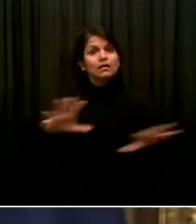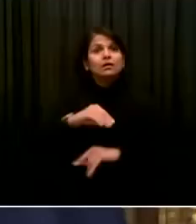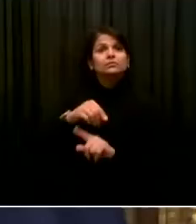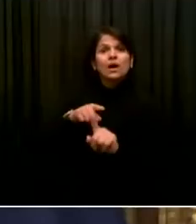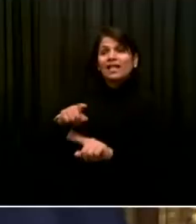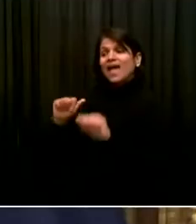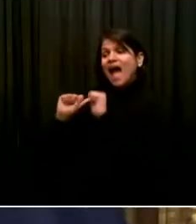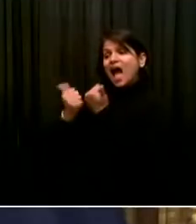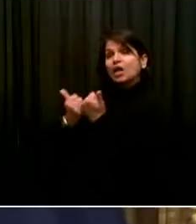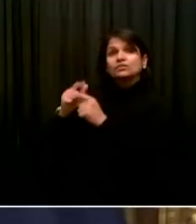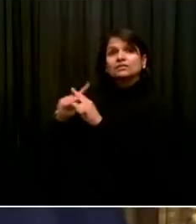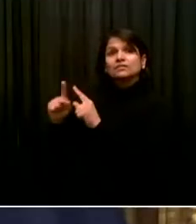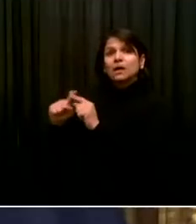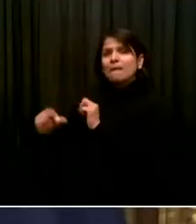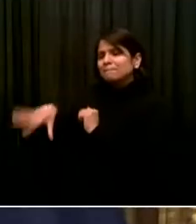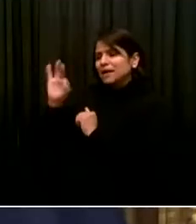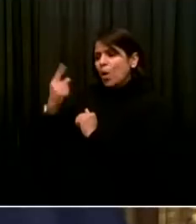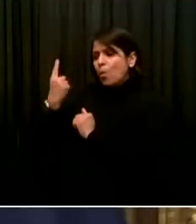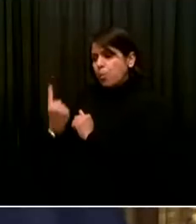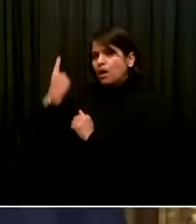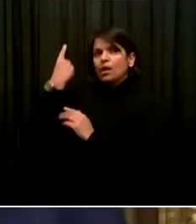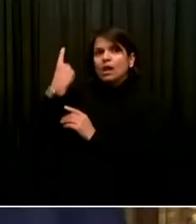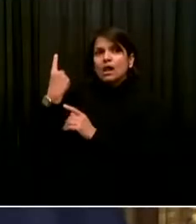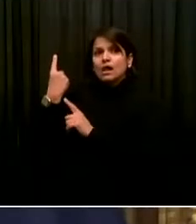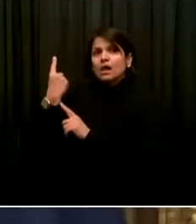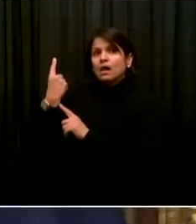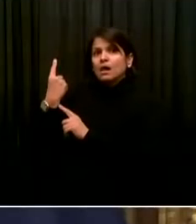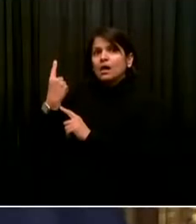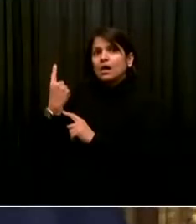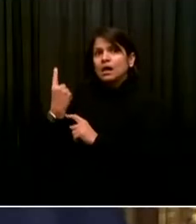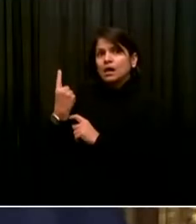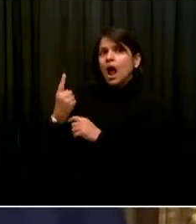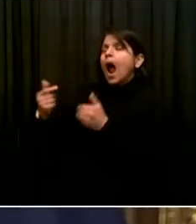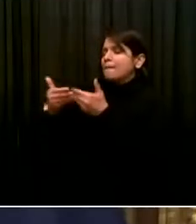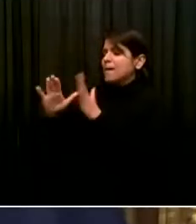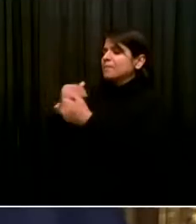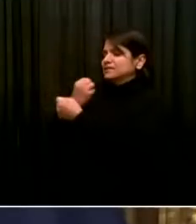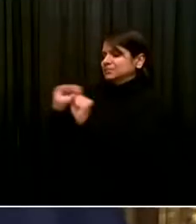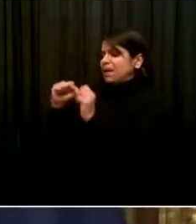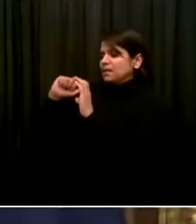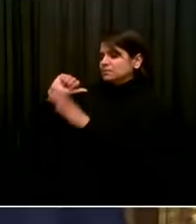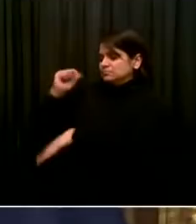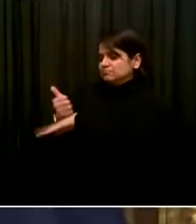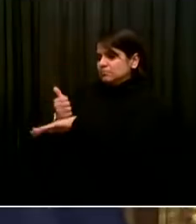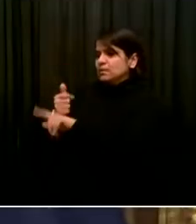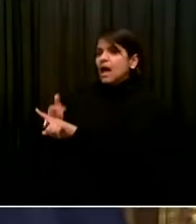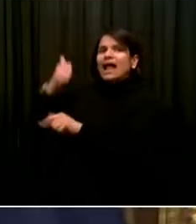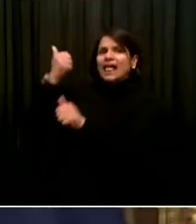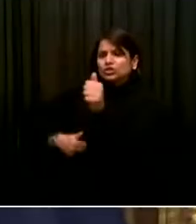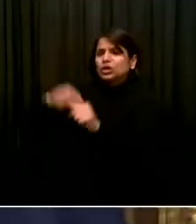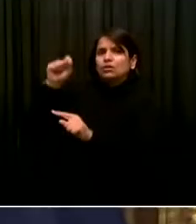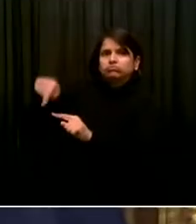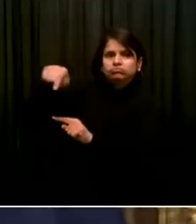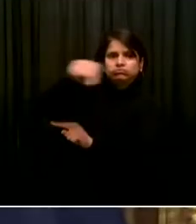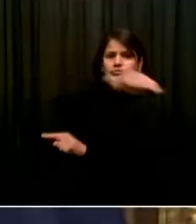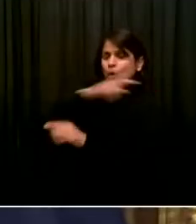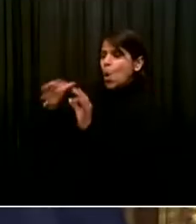ANTIGUN VIOLENCE COORDINATOR IN EVERY CITY AGENCY. THESE ALEDS ER WILL BE